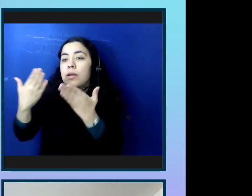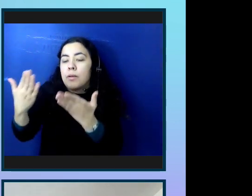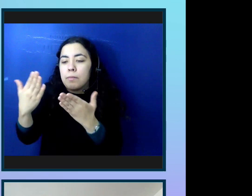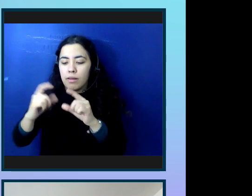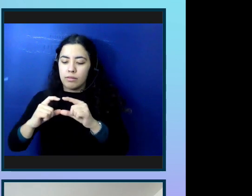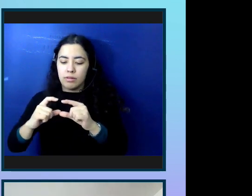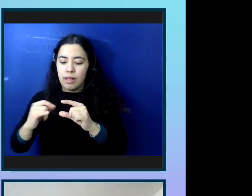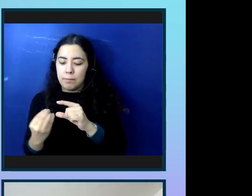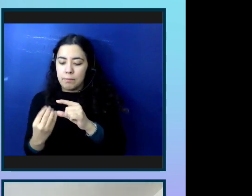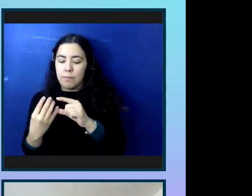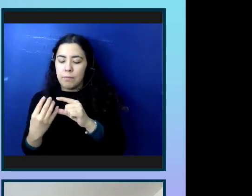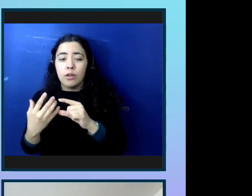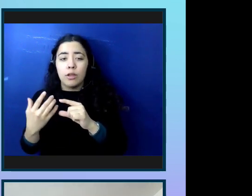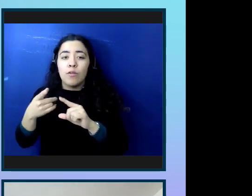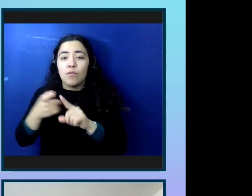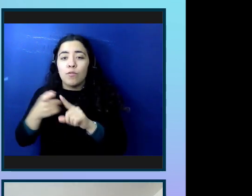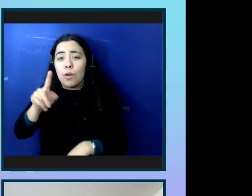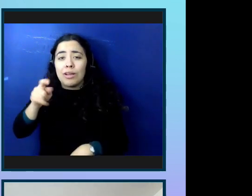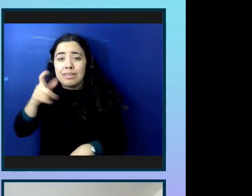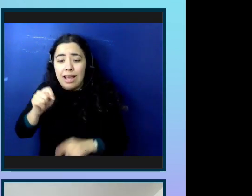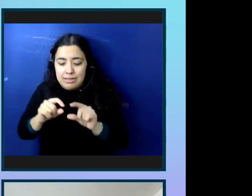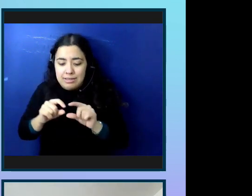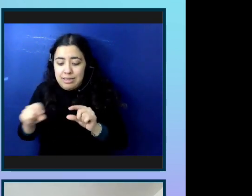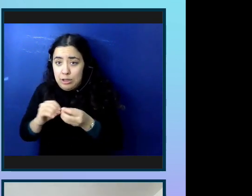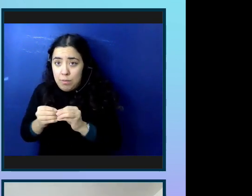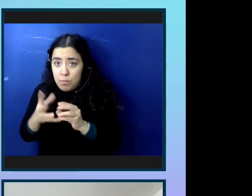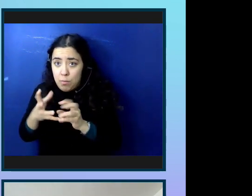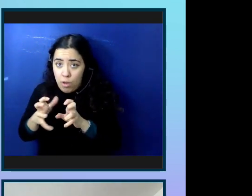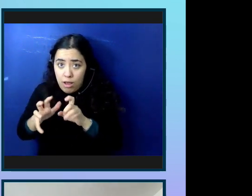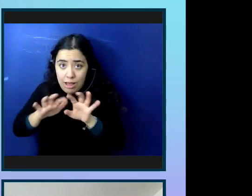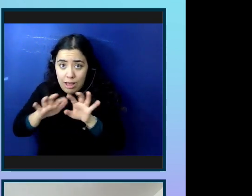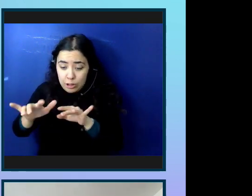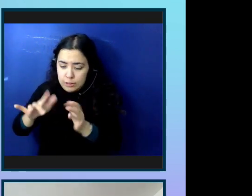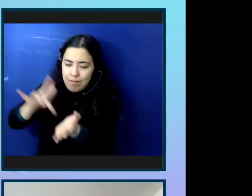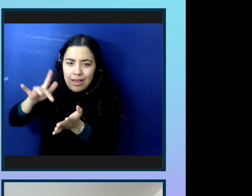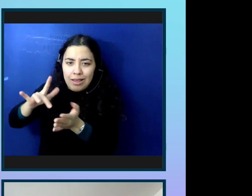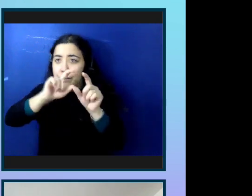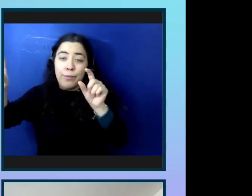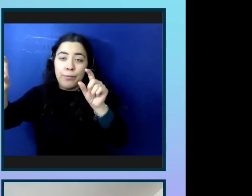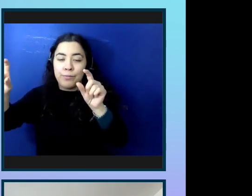and let the user enter that number. Like we have the technology and it's a vastly better experience